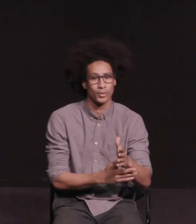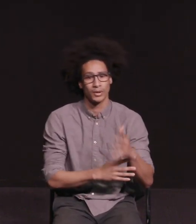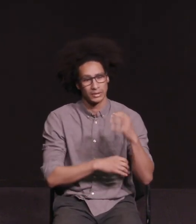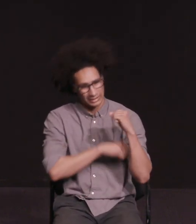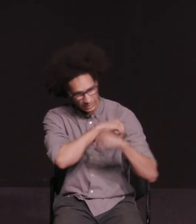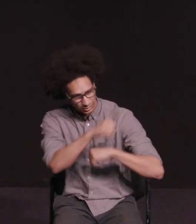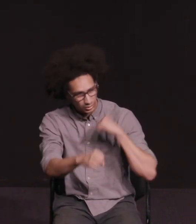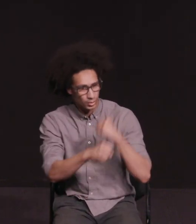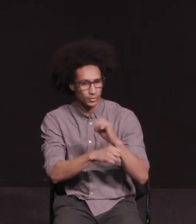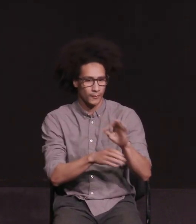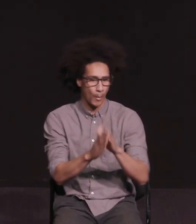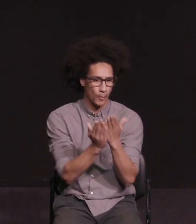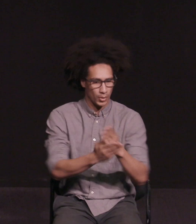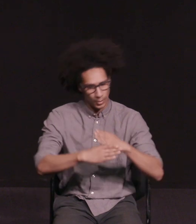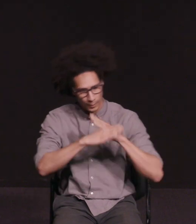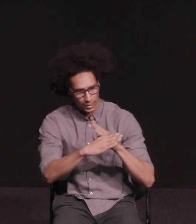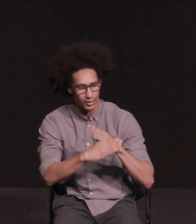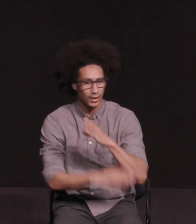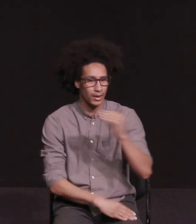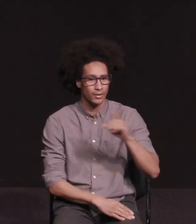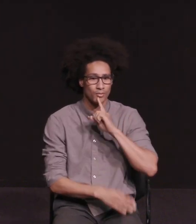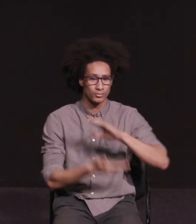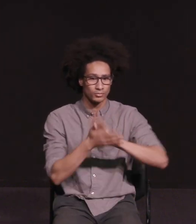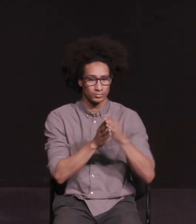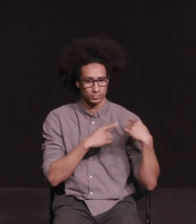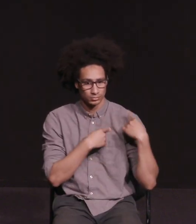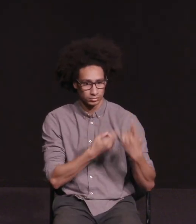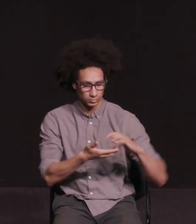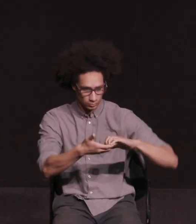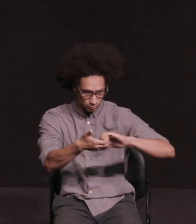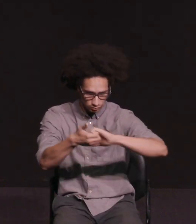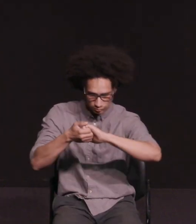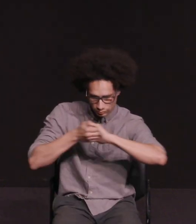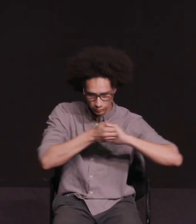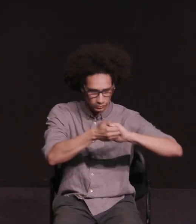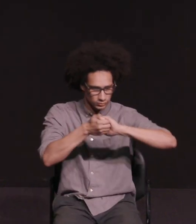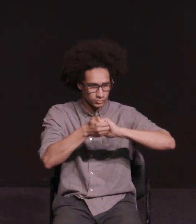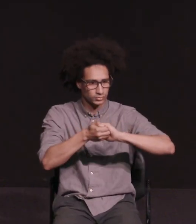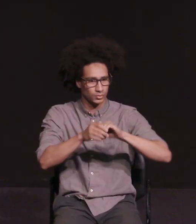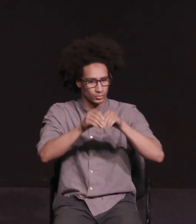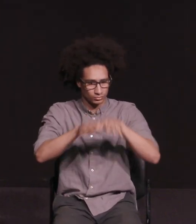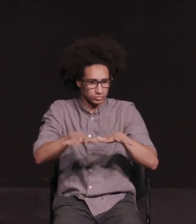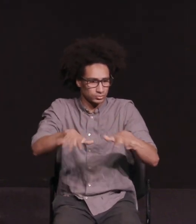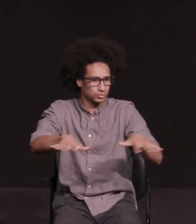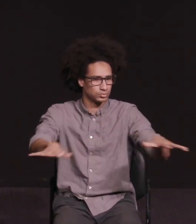and has been a cultural connective tissue across the diaspora for centuries.